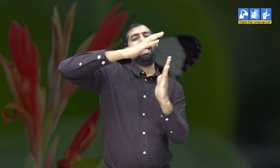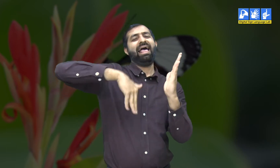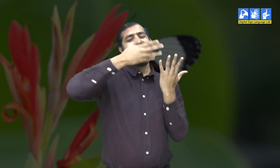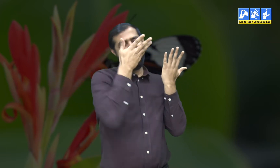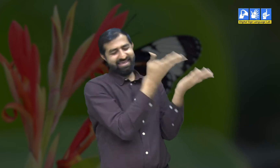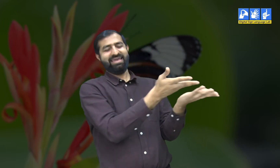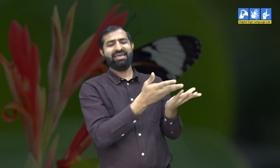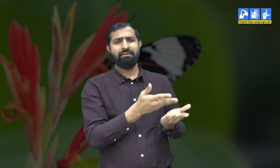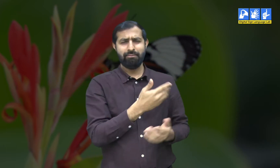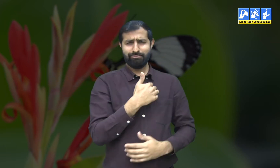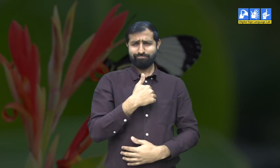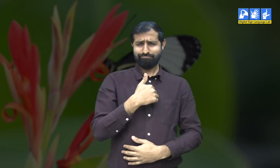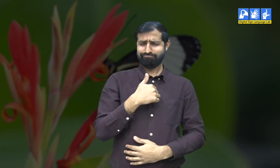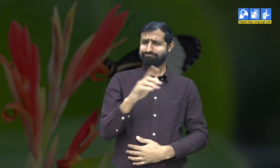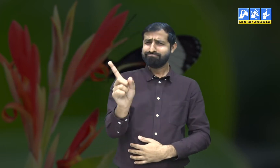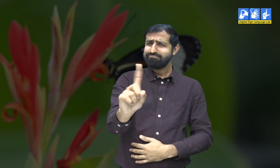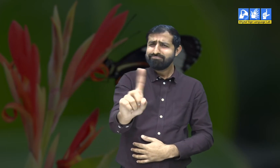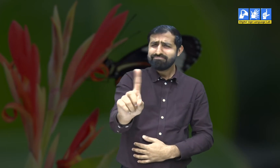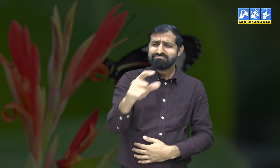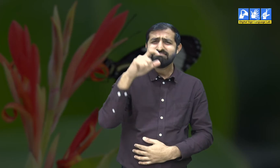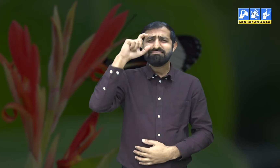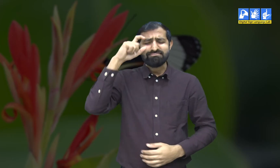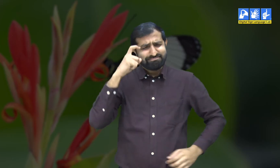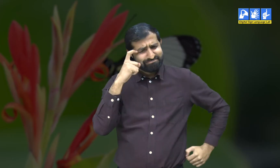But Richard did not believe it.